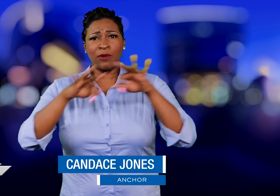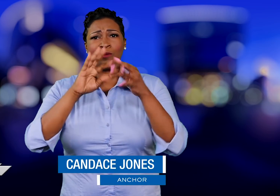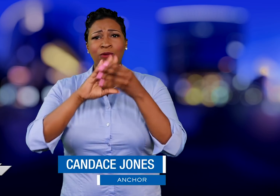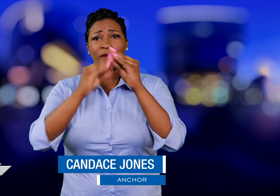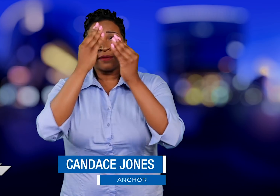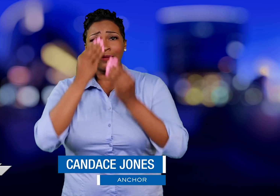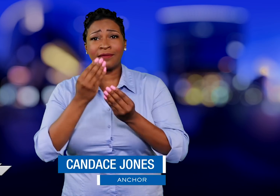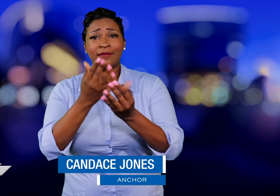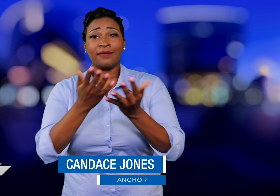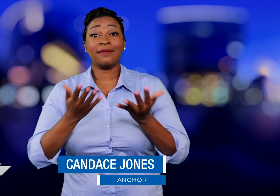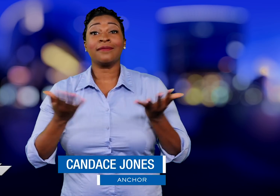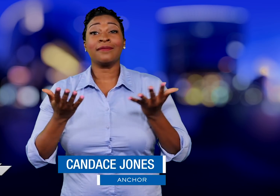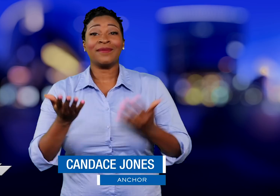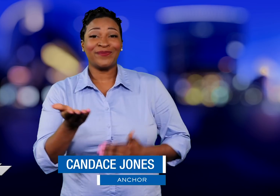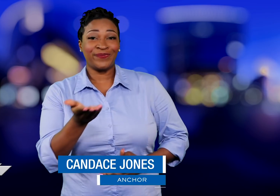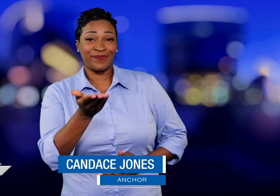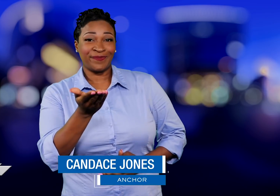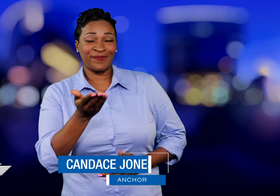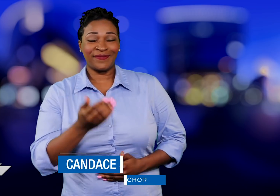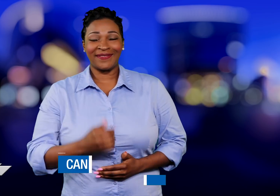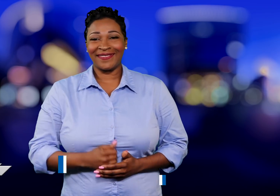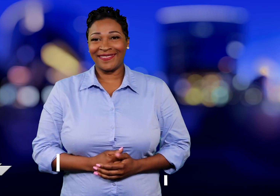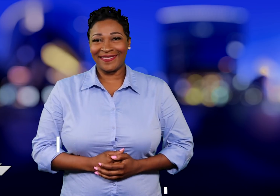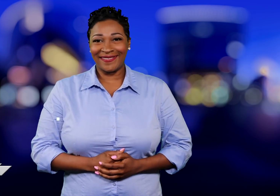Here are your top stories for today.